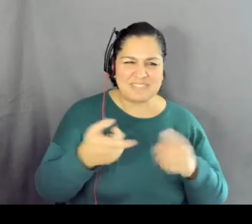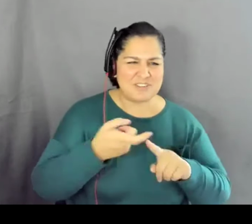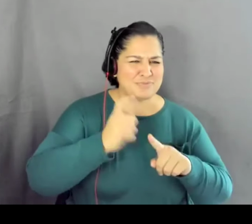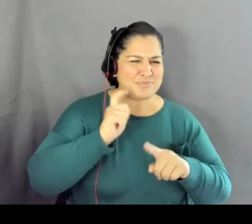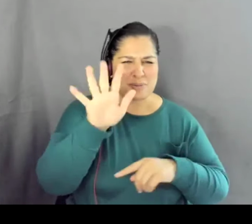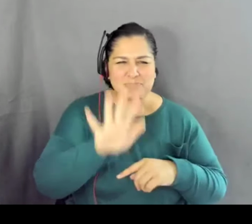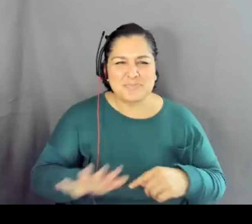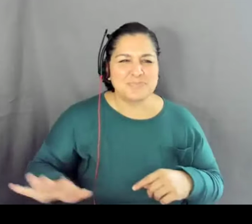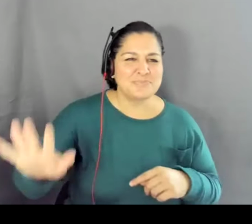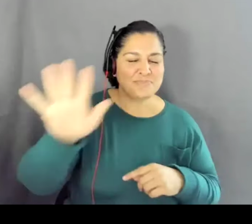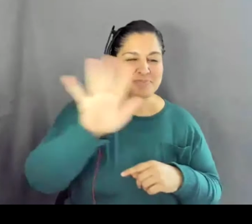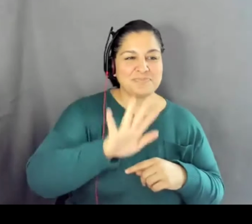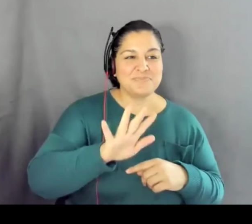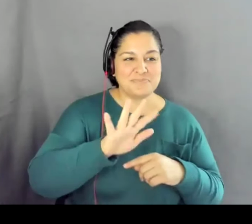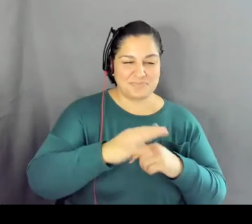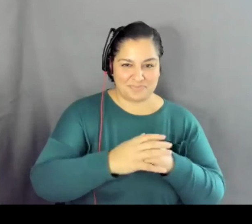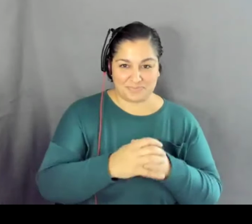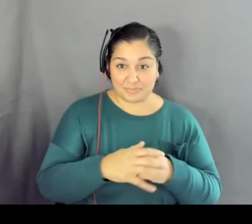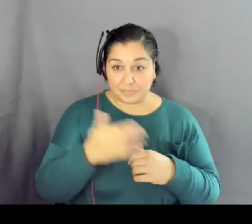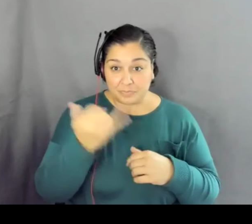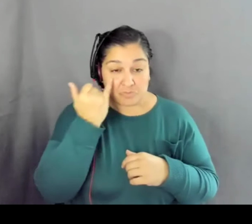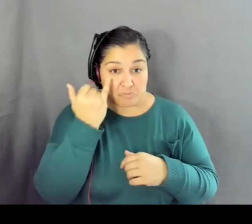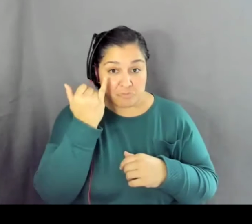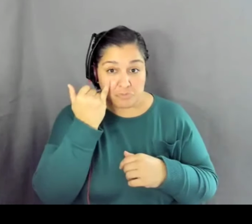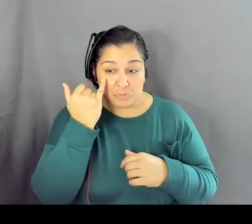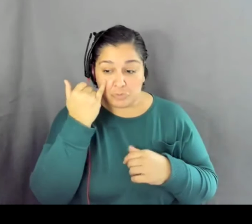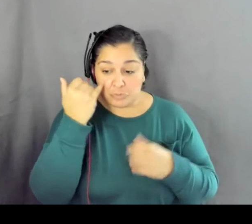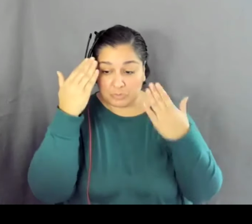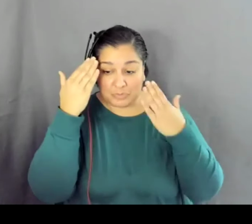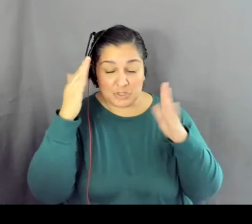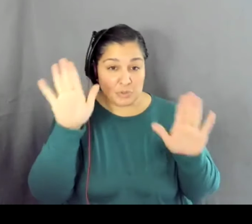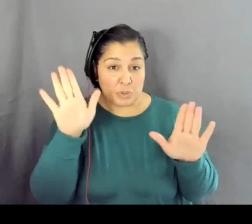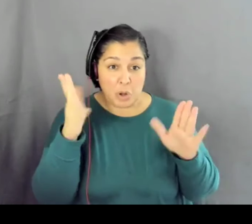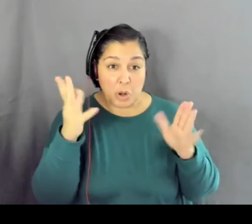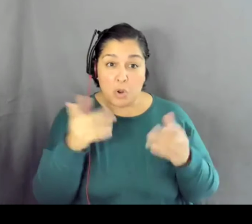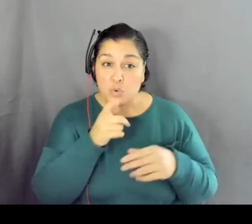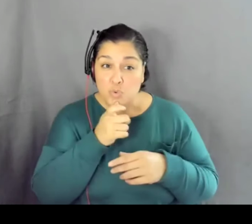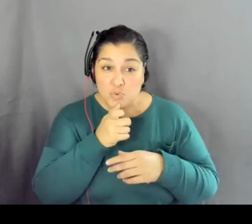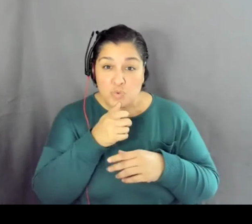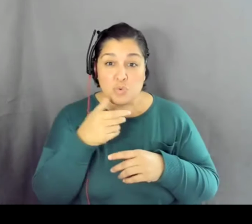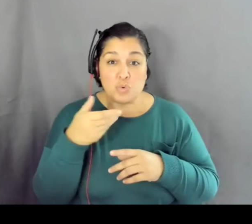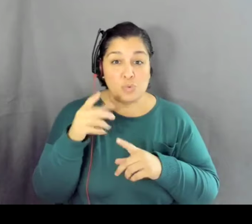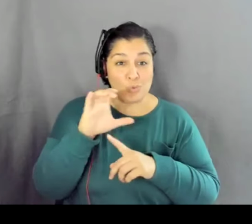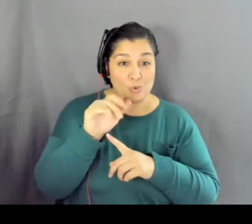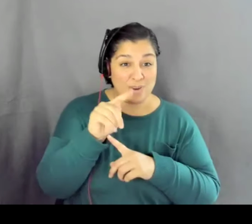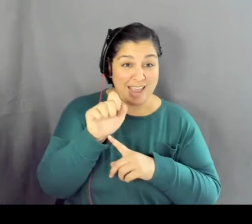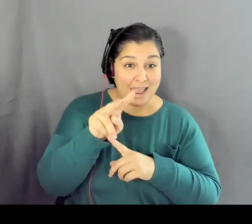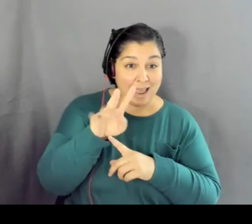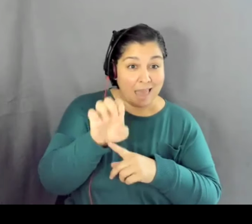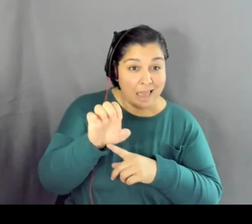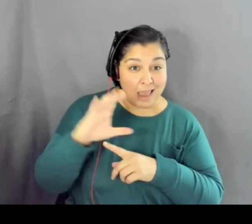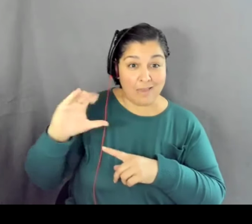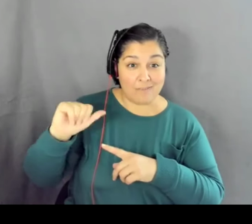For those of you who are unfamiliar with Creative Capital, we support innovative and adventurous artists across the country